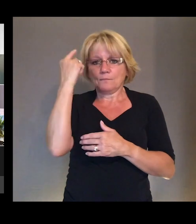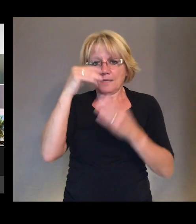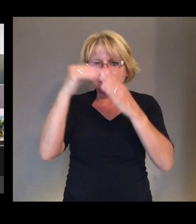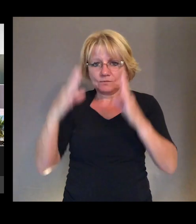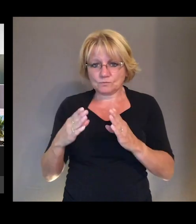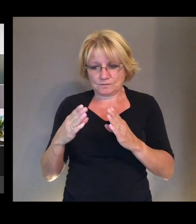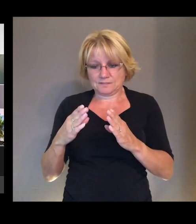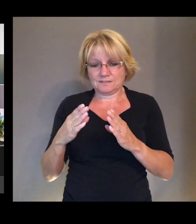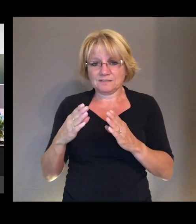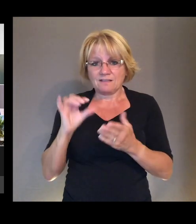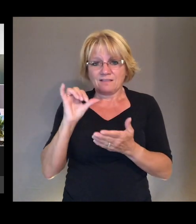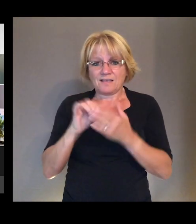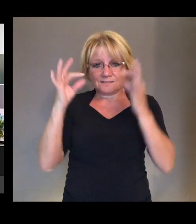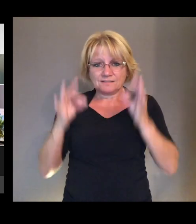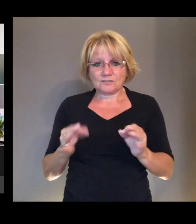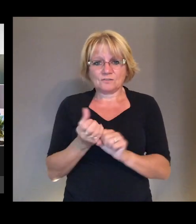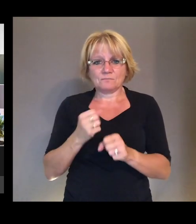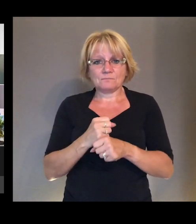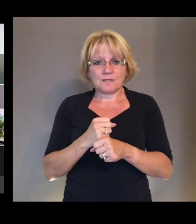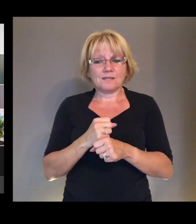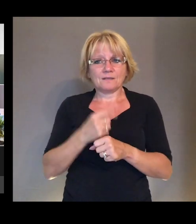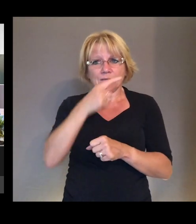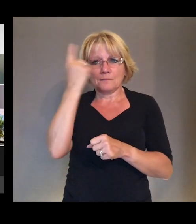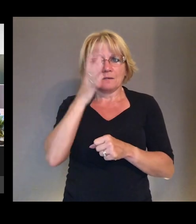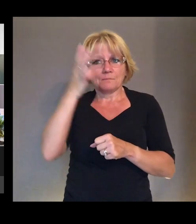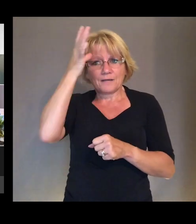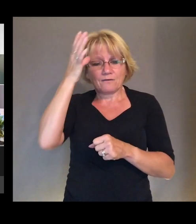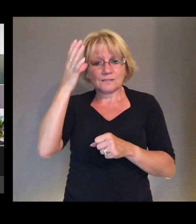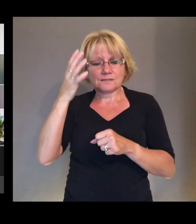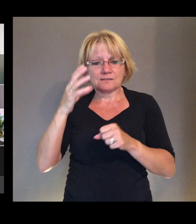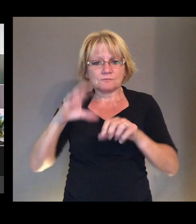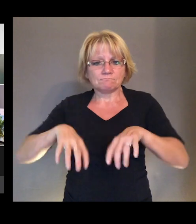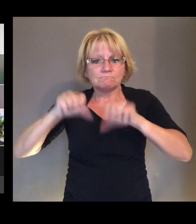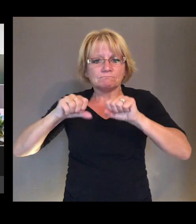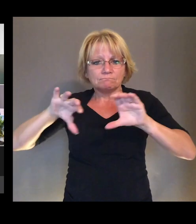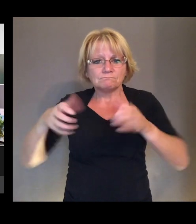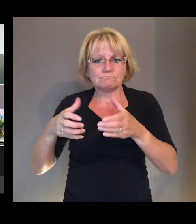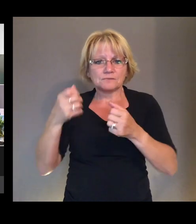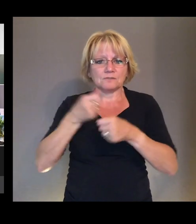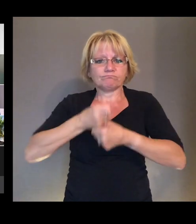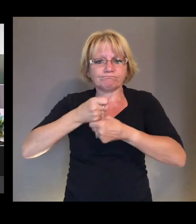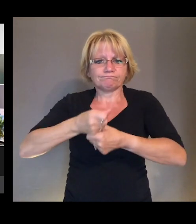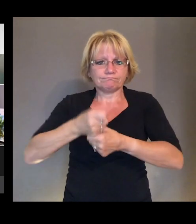And from that, you then ended up seeing black parents, first organization of black parents that were doing boycotts and protests,